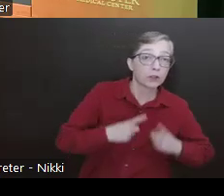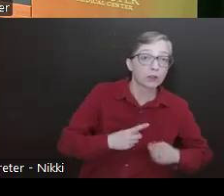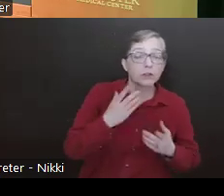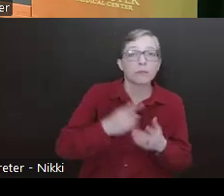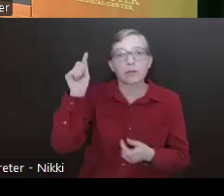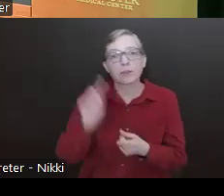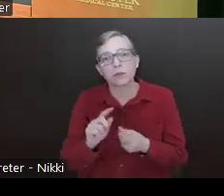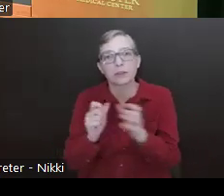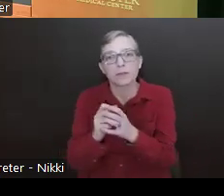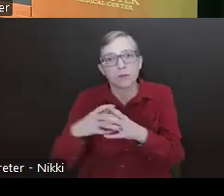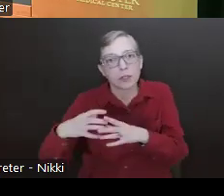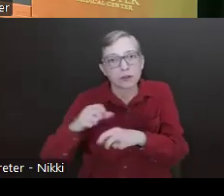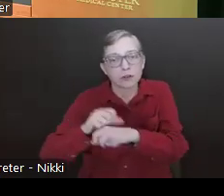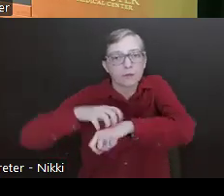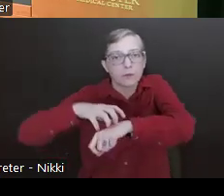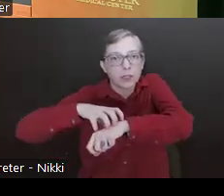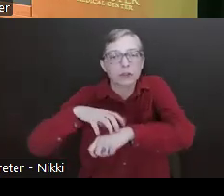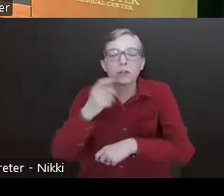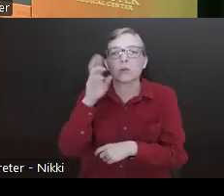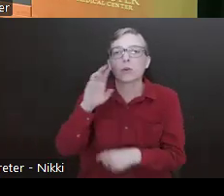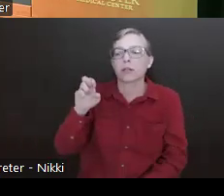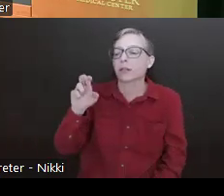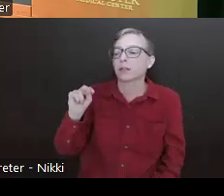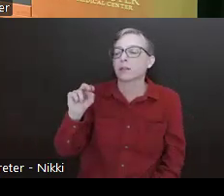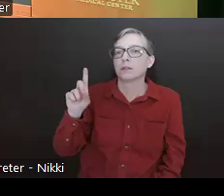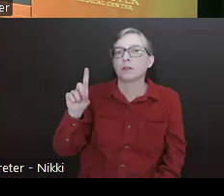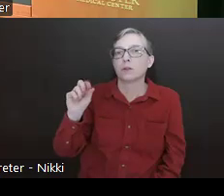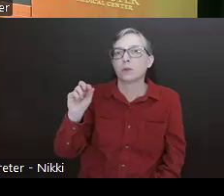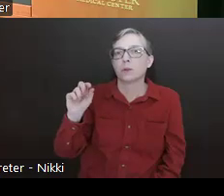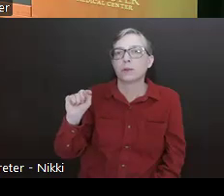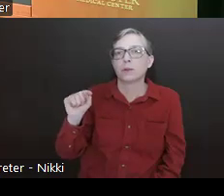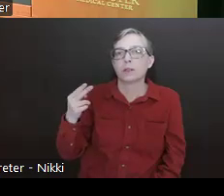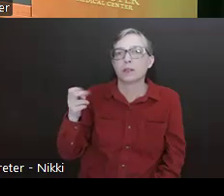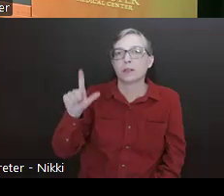know um endothelial dysfunction or things that that promote heart recovery following an acute